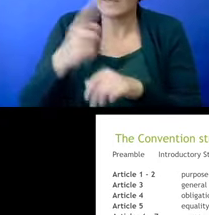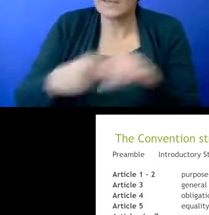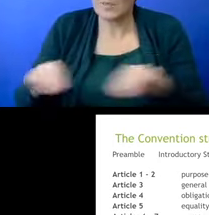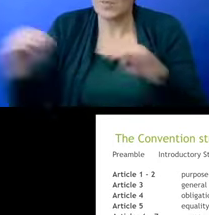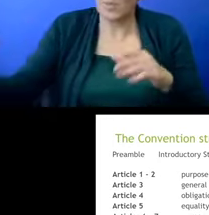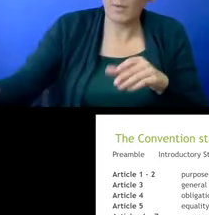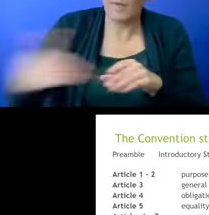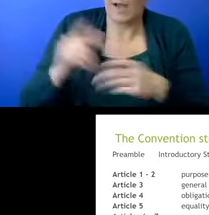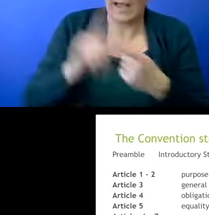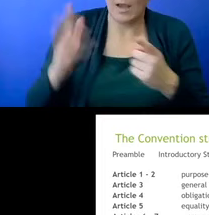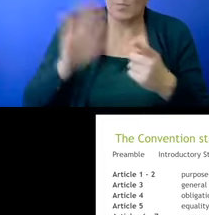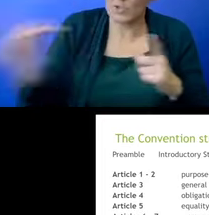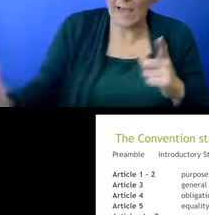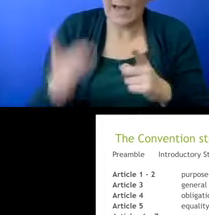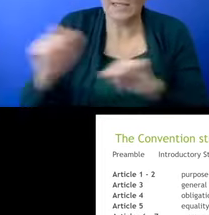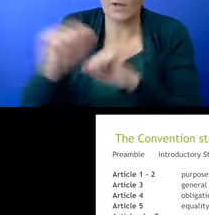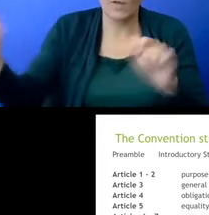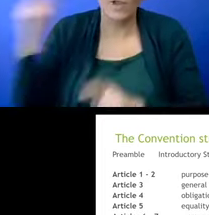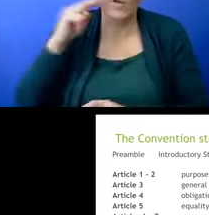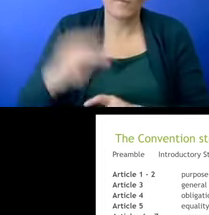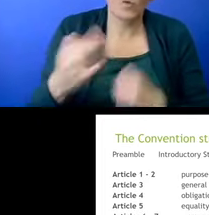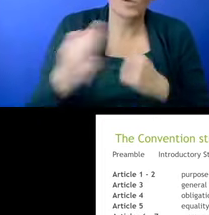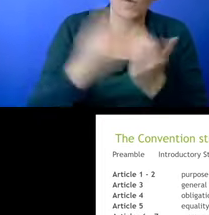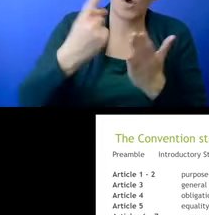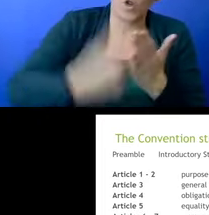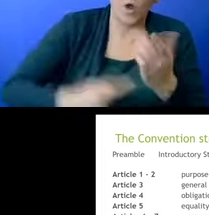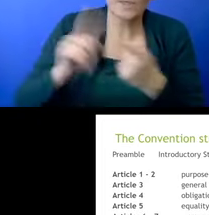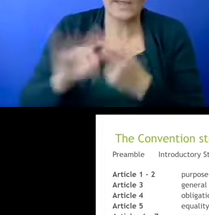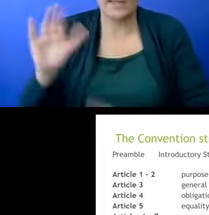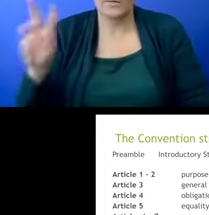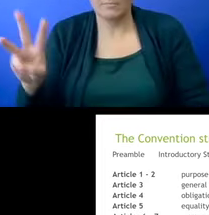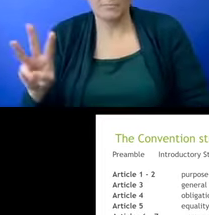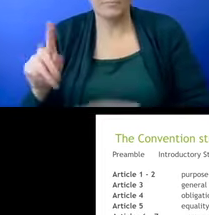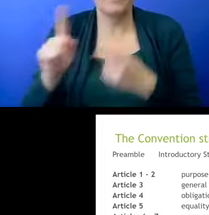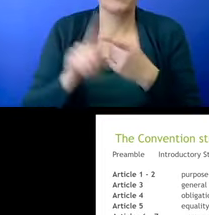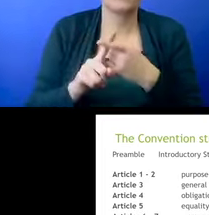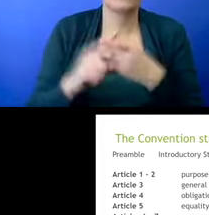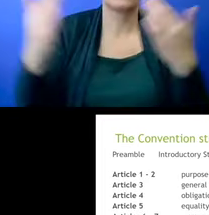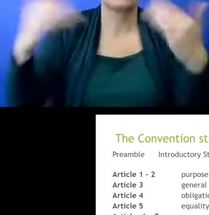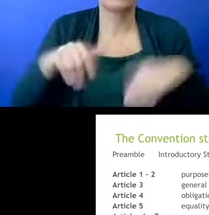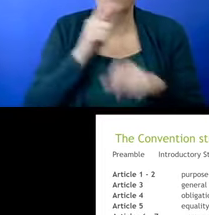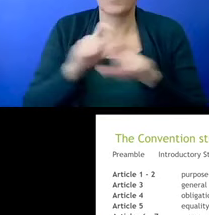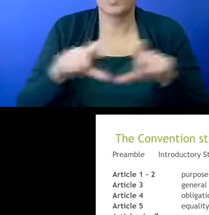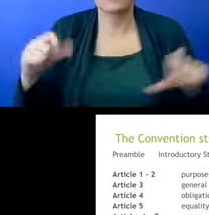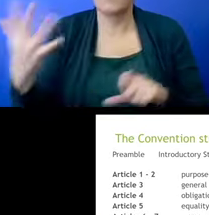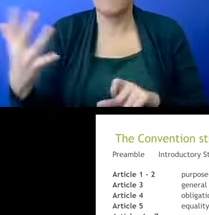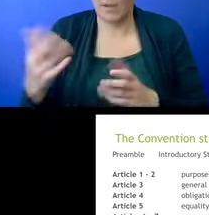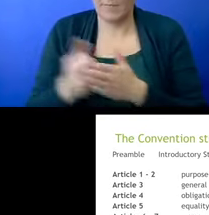and ask for their input when they make laws and policies. Article 5 then relates to equality and non-discrimination.